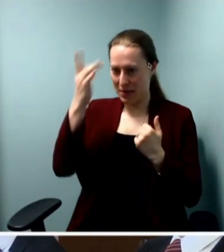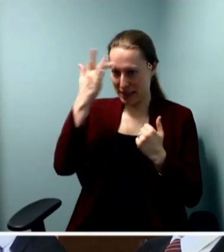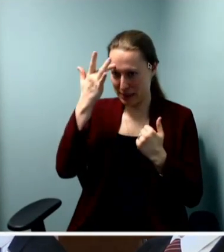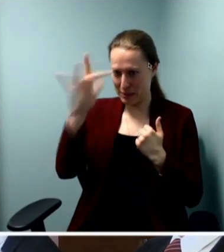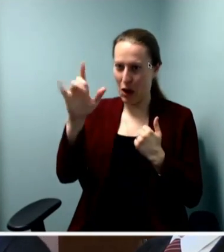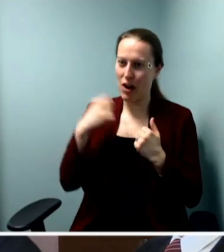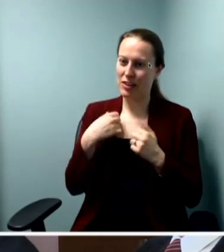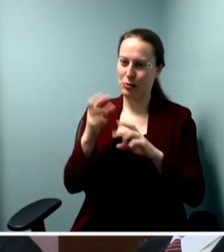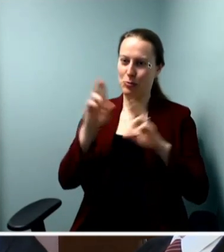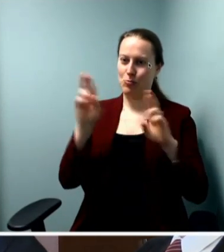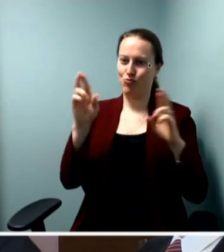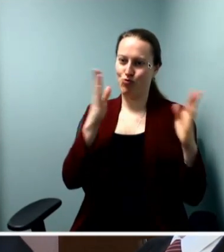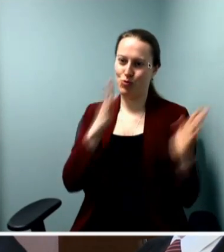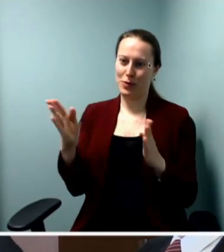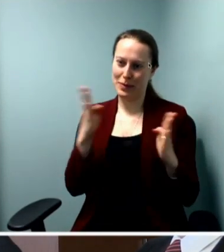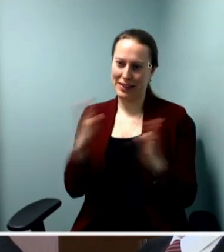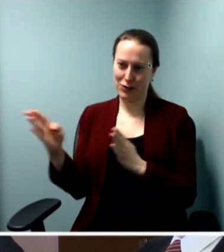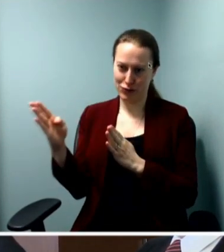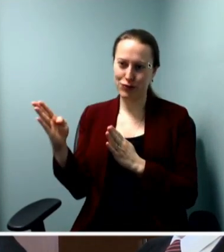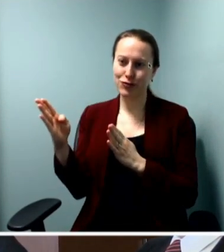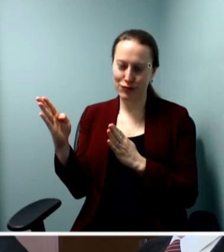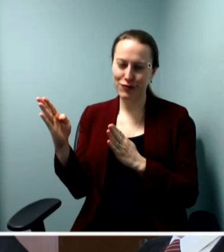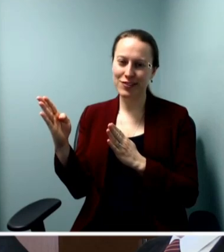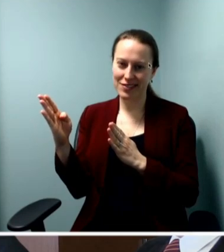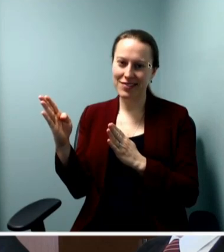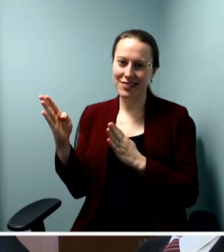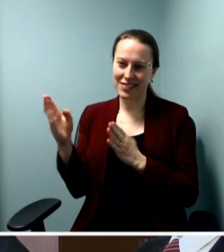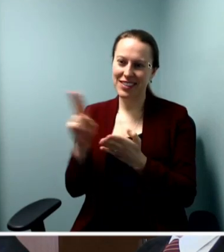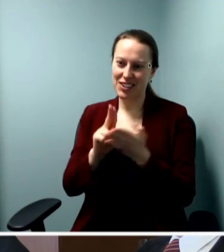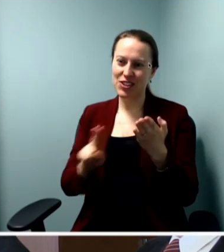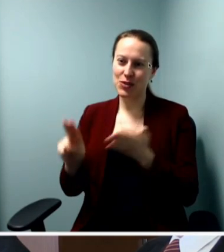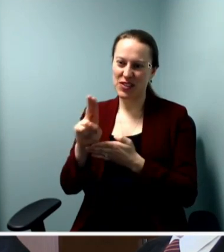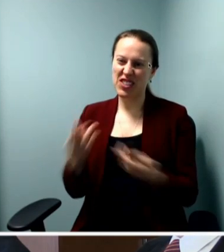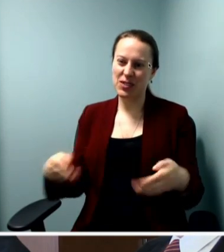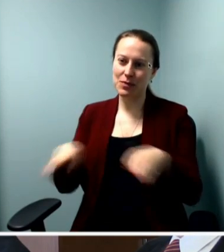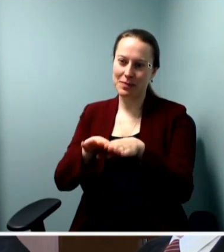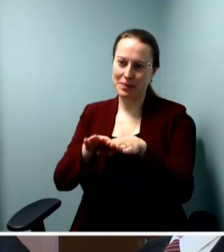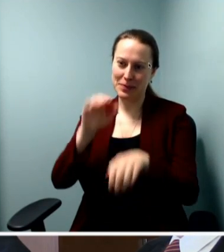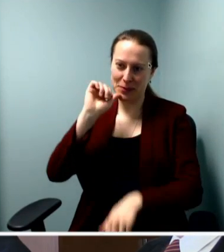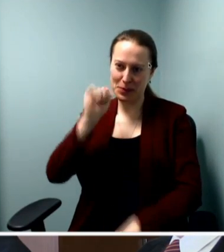for the university being closed tomorrow [at the inside word.]